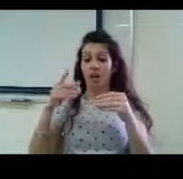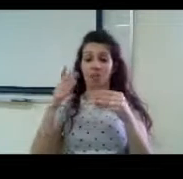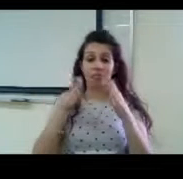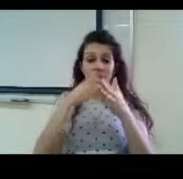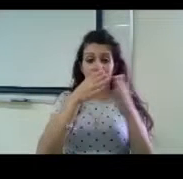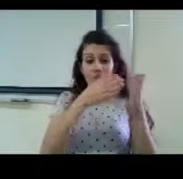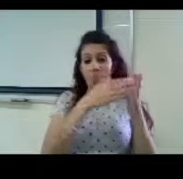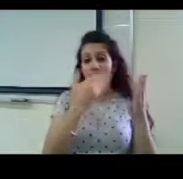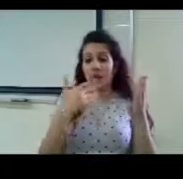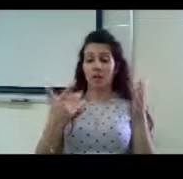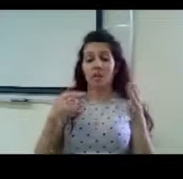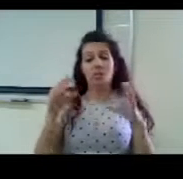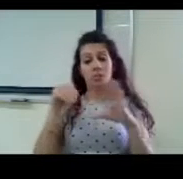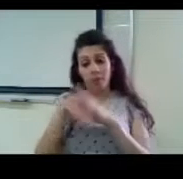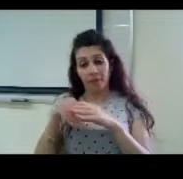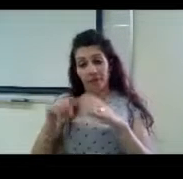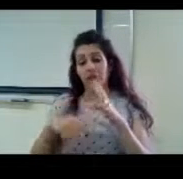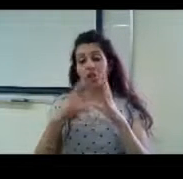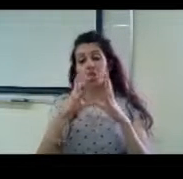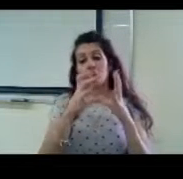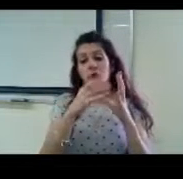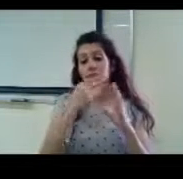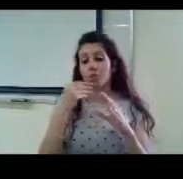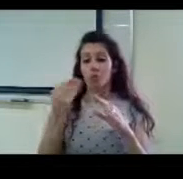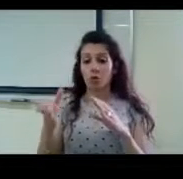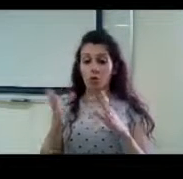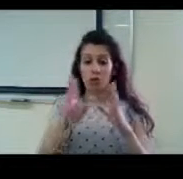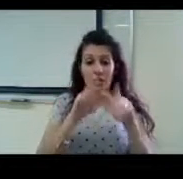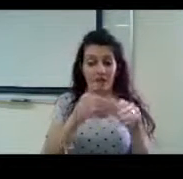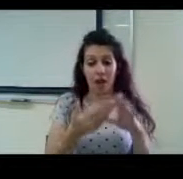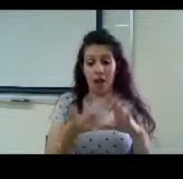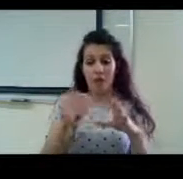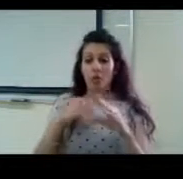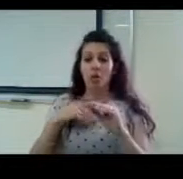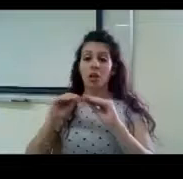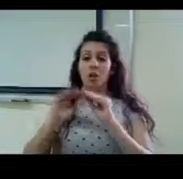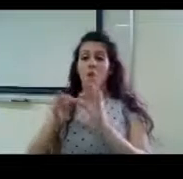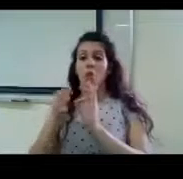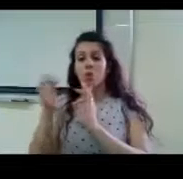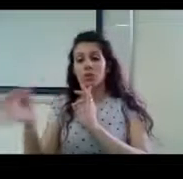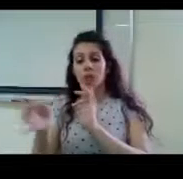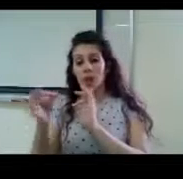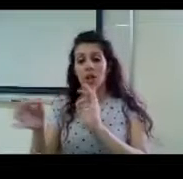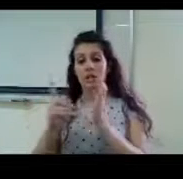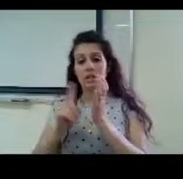telecommunication companies and managed to boost when the connectivity this does